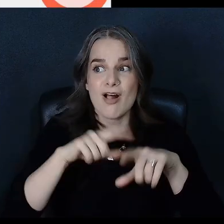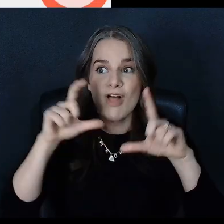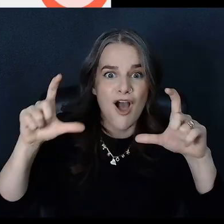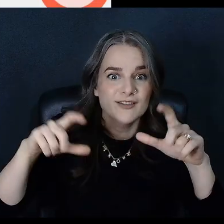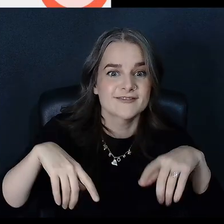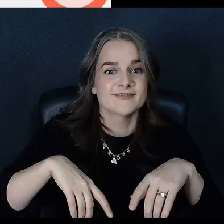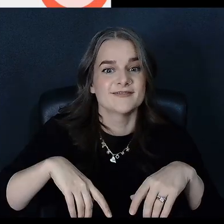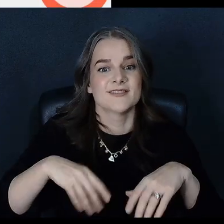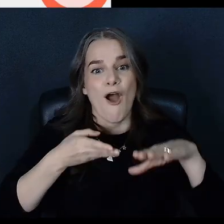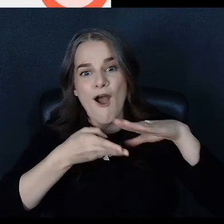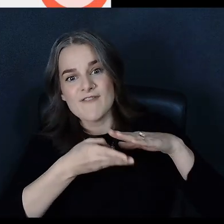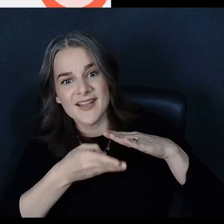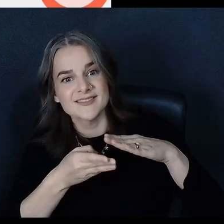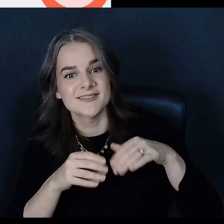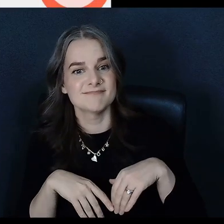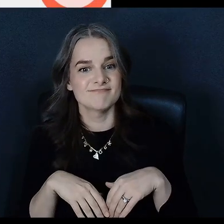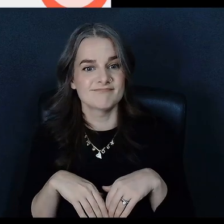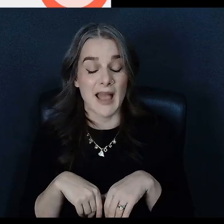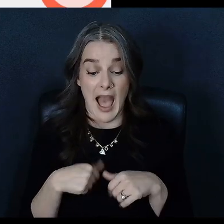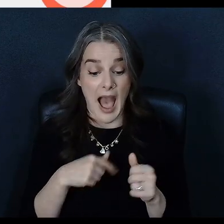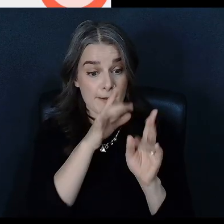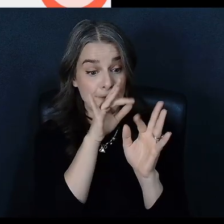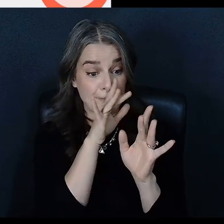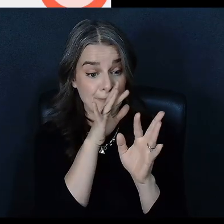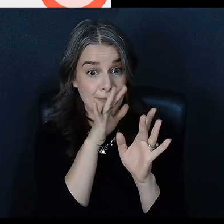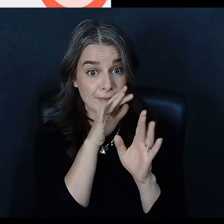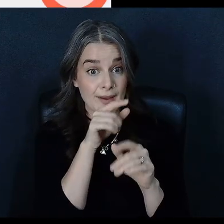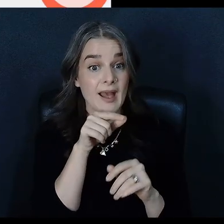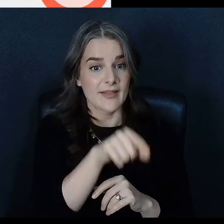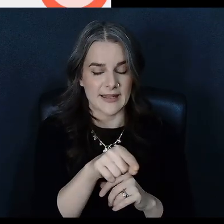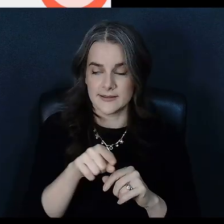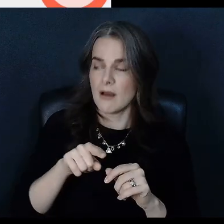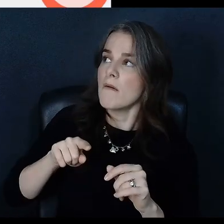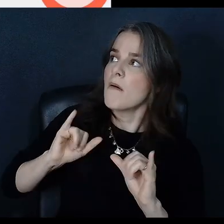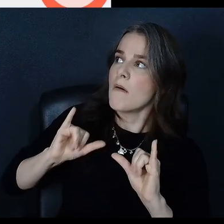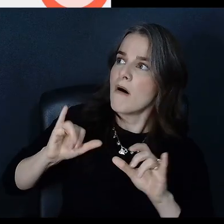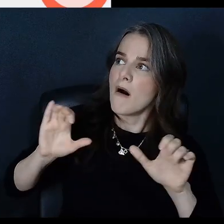and it performs tasks for me. Again, consumer electronics equipment,